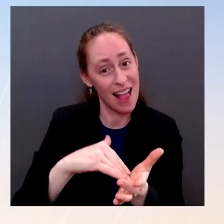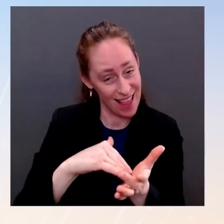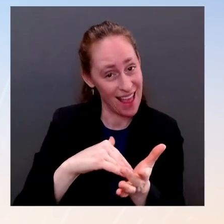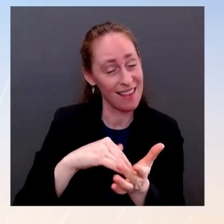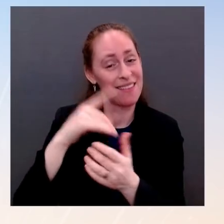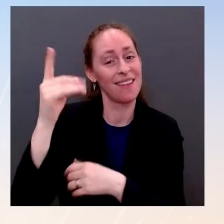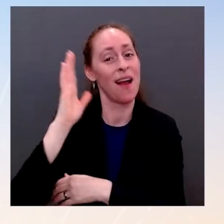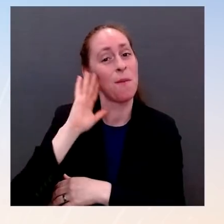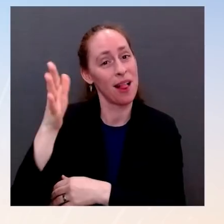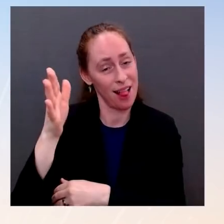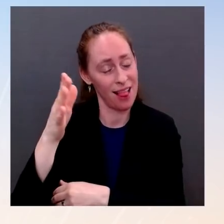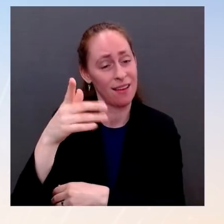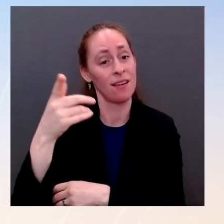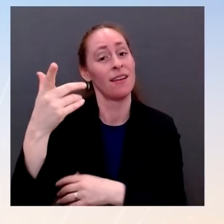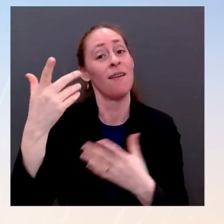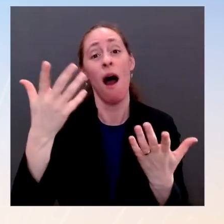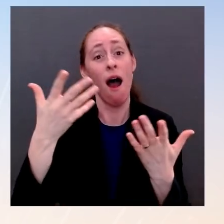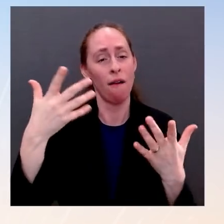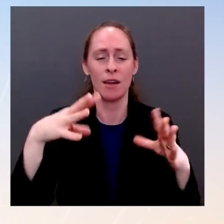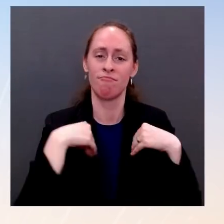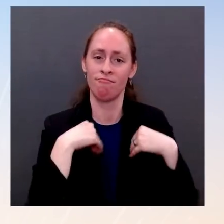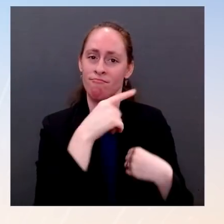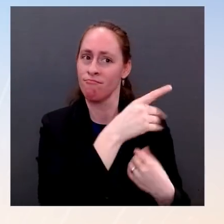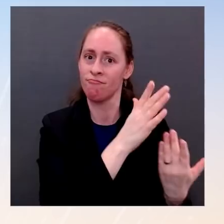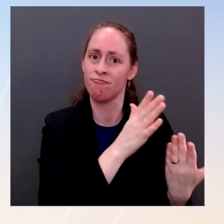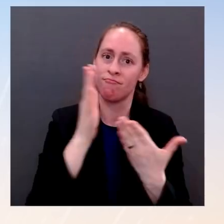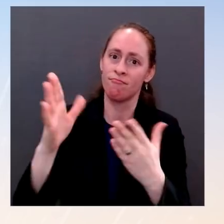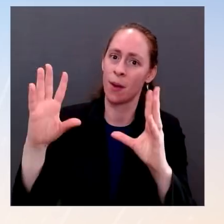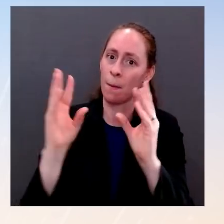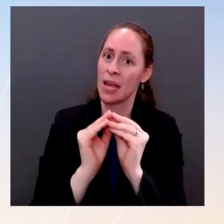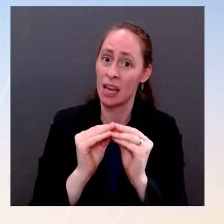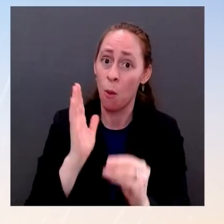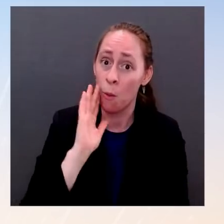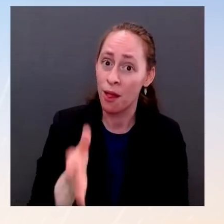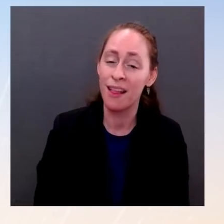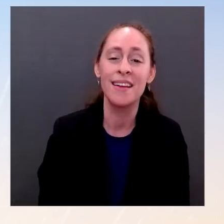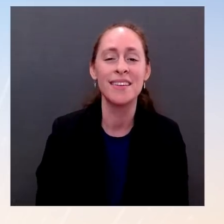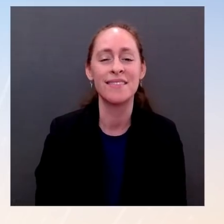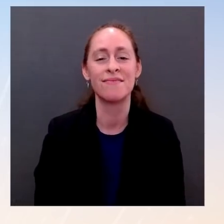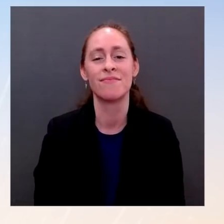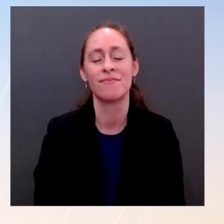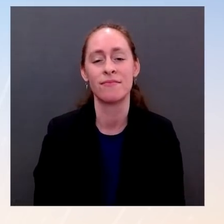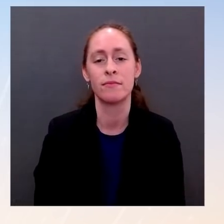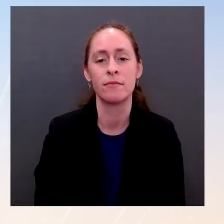I should say, with his counterpart, his Russian counterpart, on Wednesday, unless, of course, they invade.